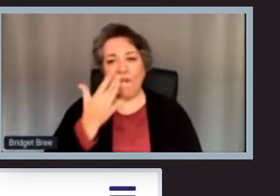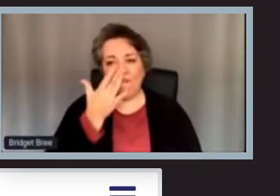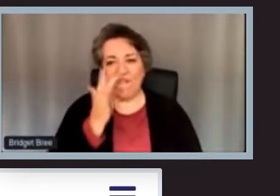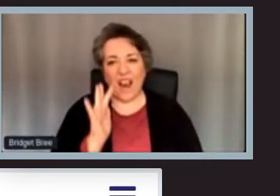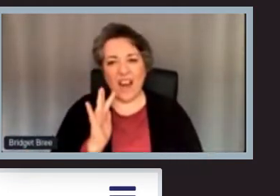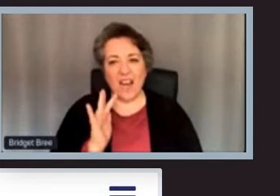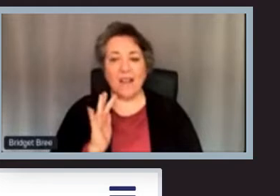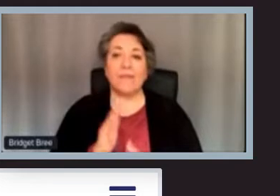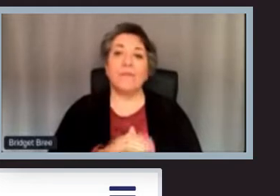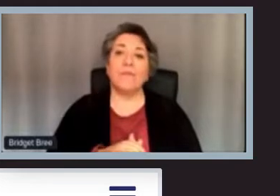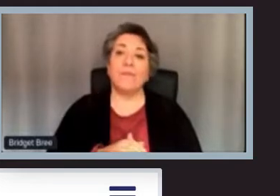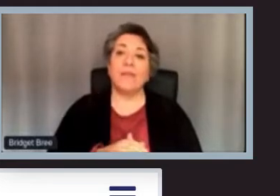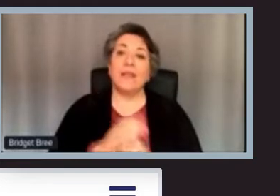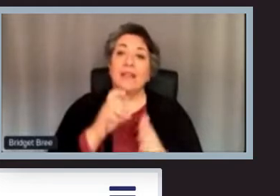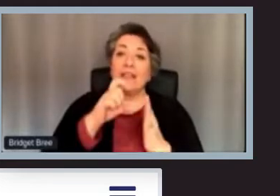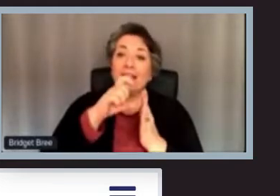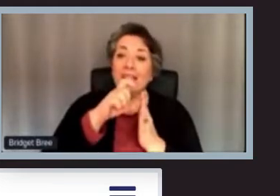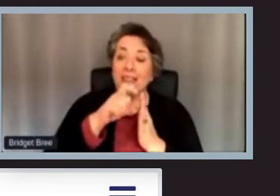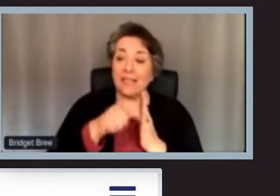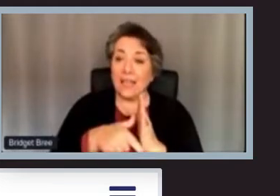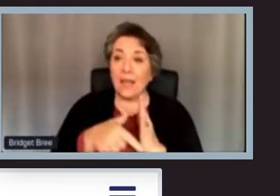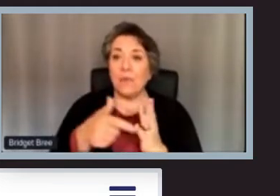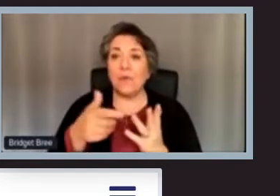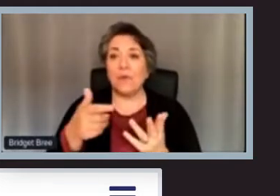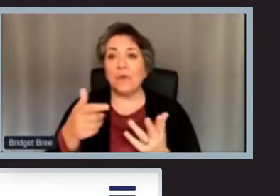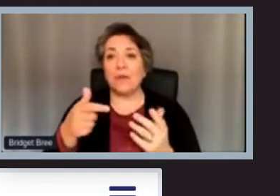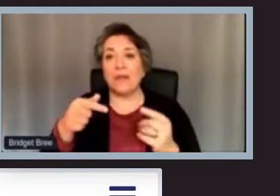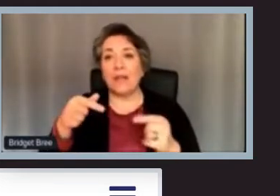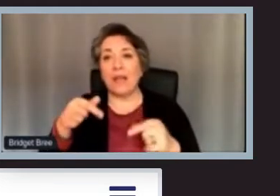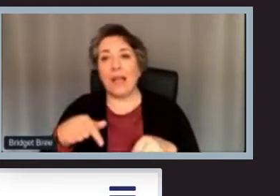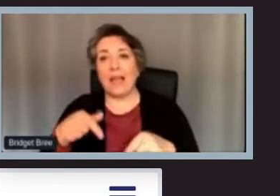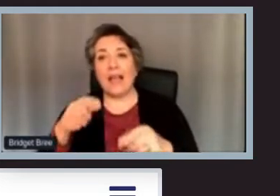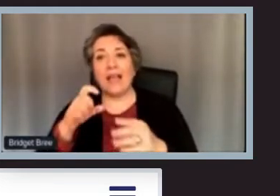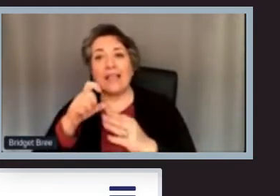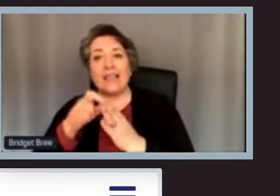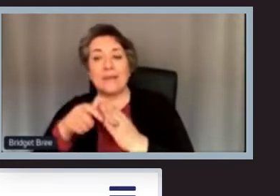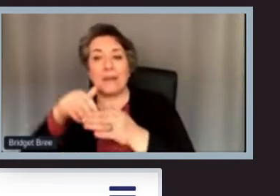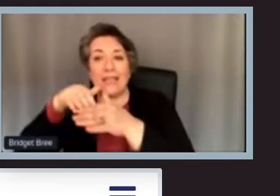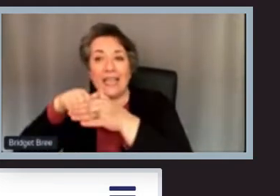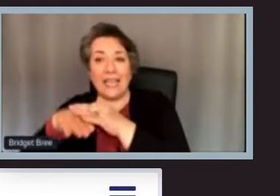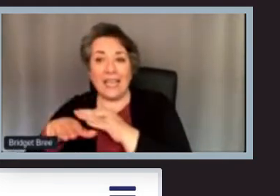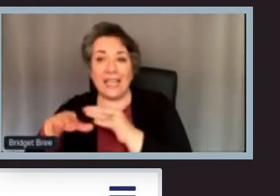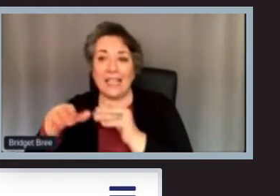Both the Disabled and Here collection and the Disability:IN inclusive stock photo library